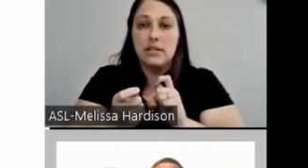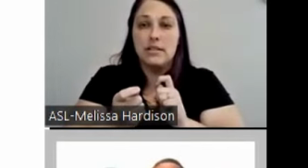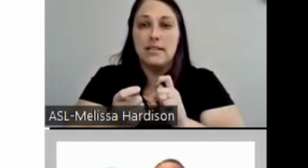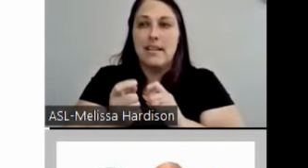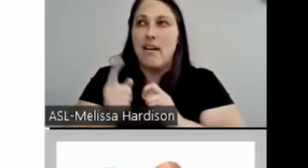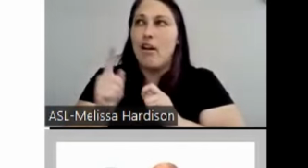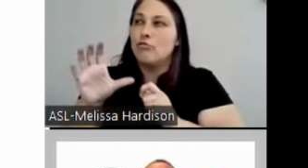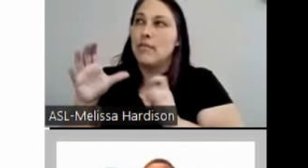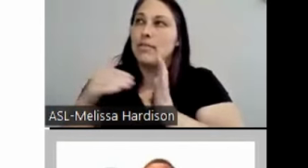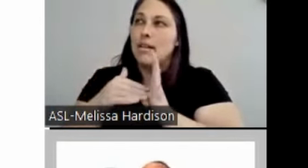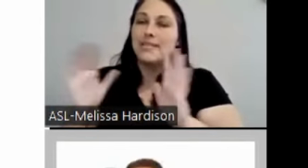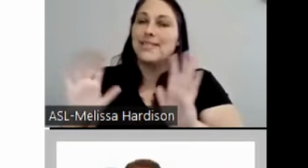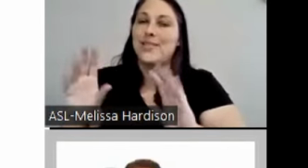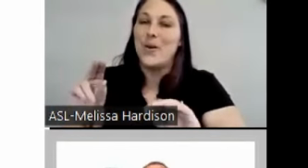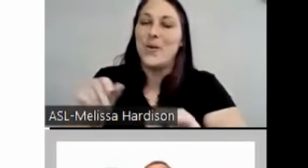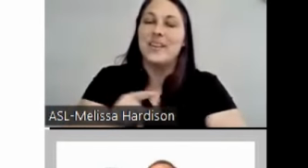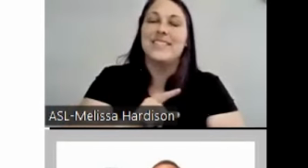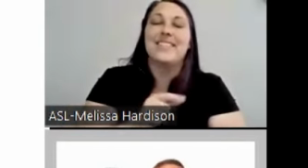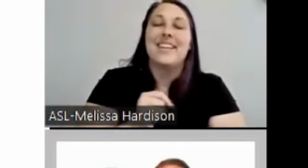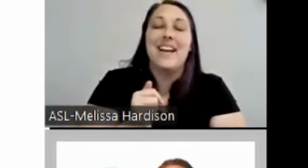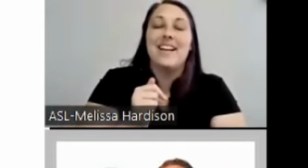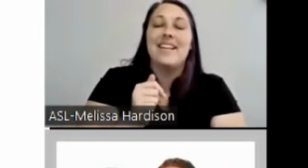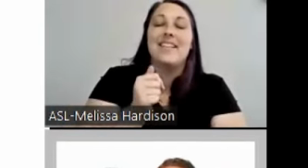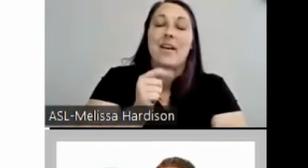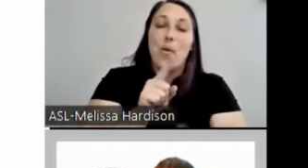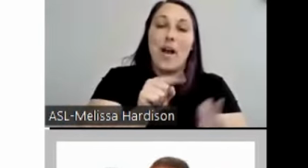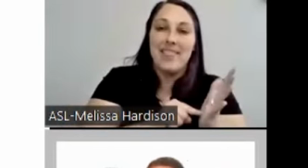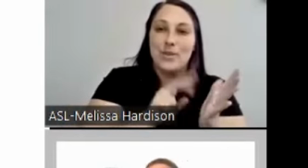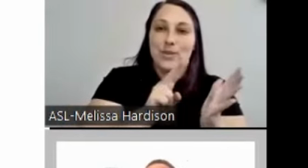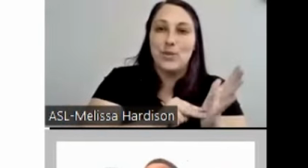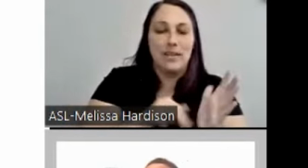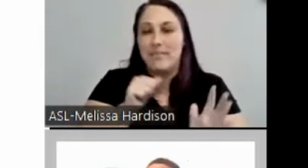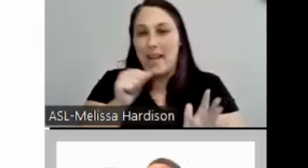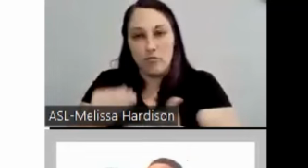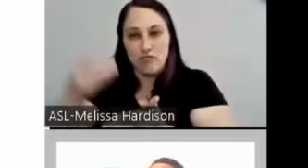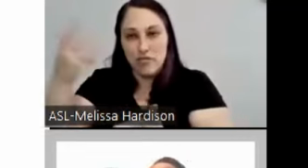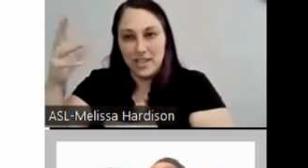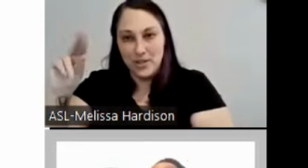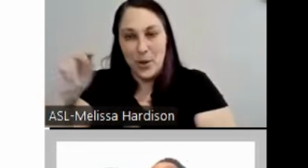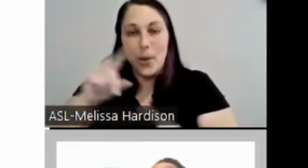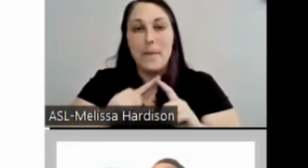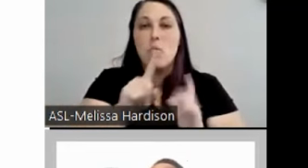Consumers were able to access Easter Seals directly and referrals came from I was six sensations on aging.